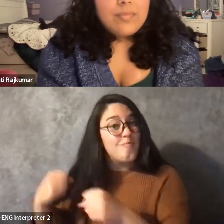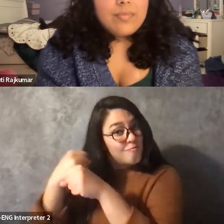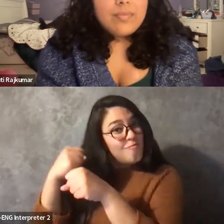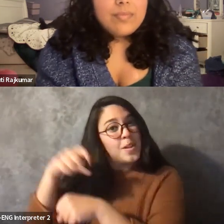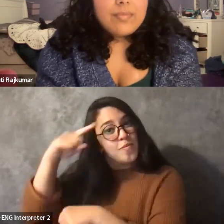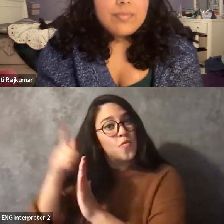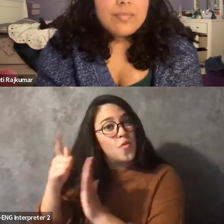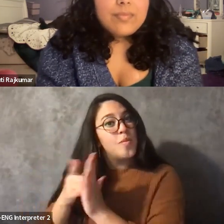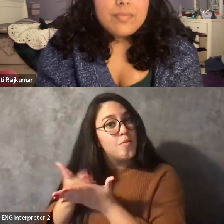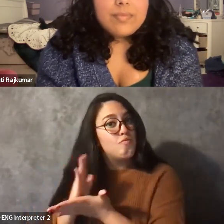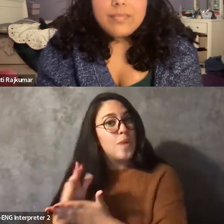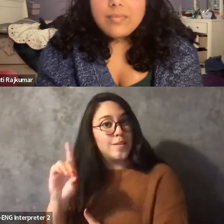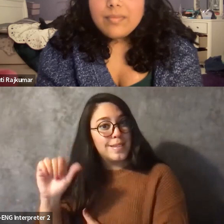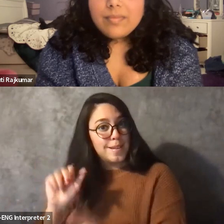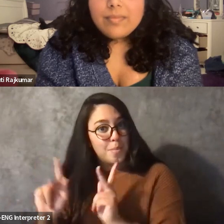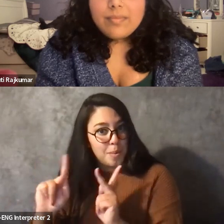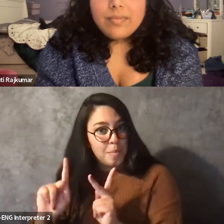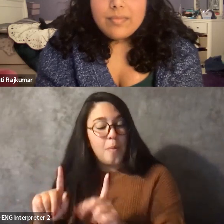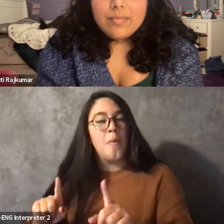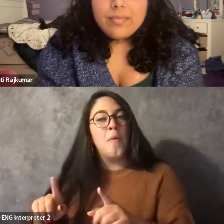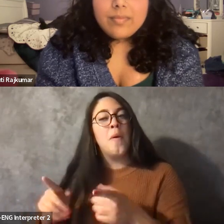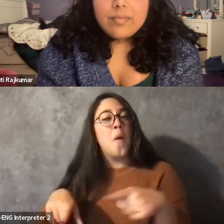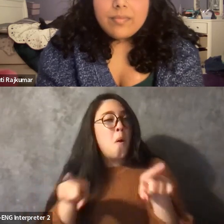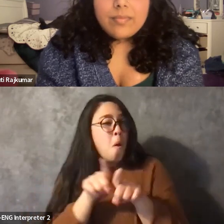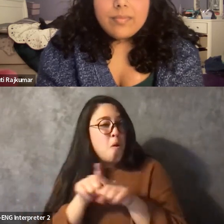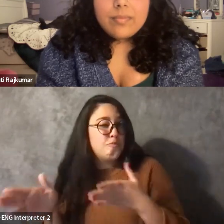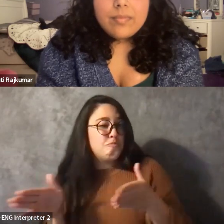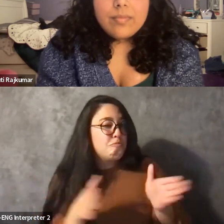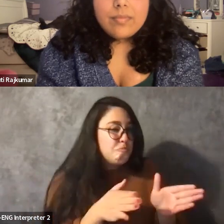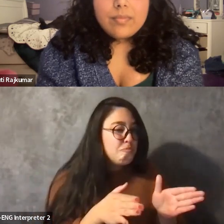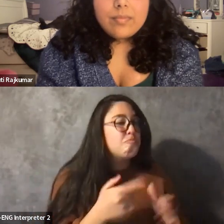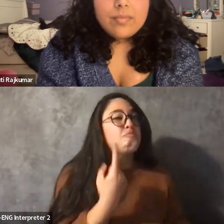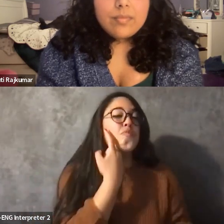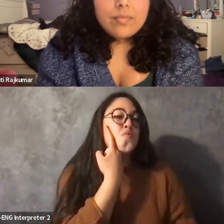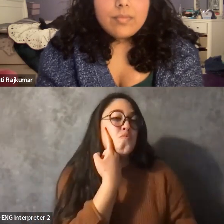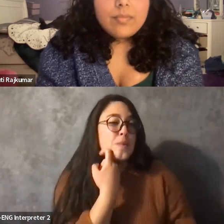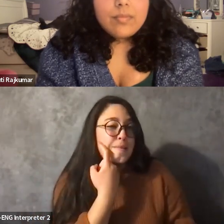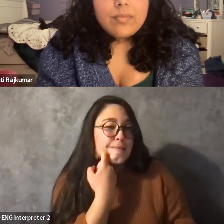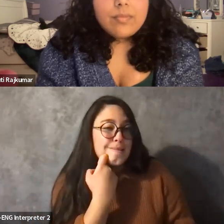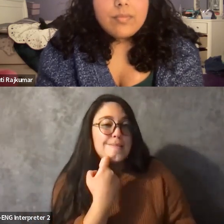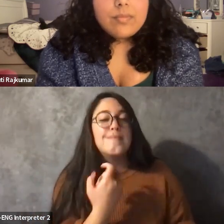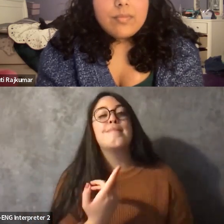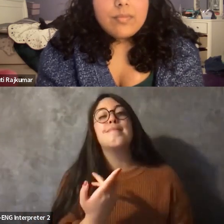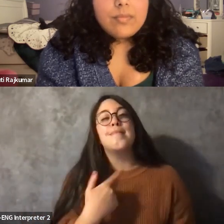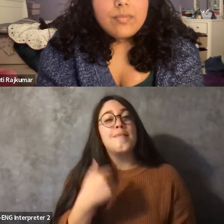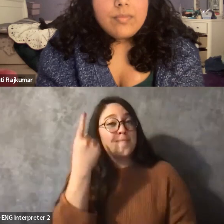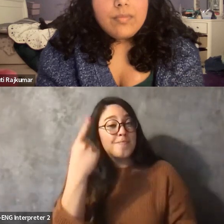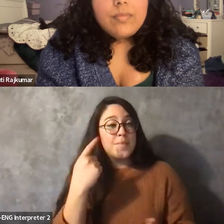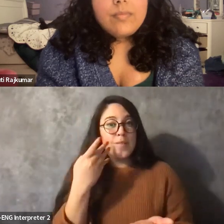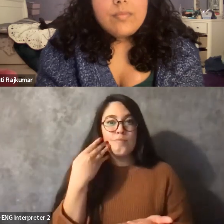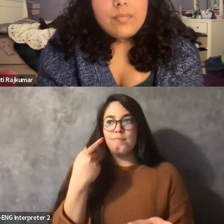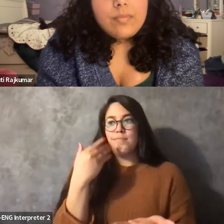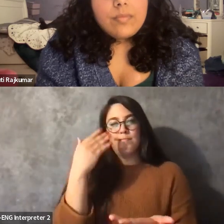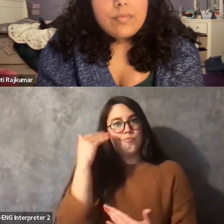But also, alternatively, you know, I've recently become -- after witnessing my own experiences